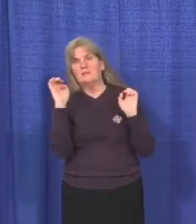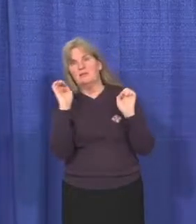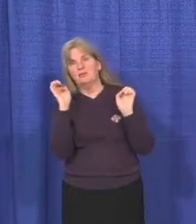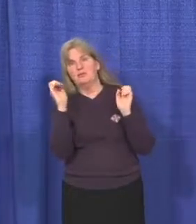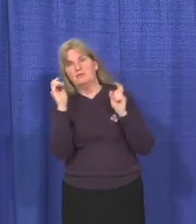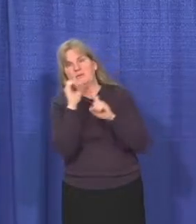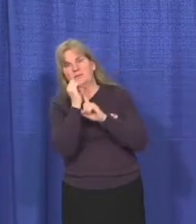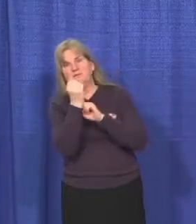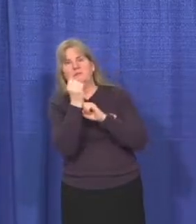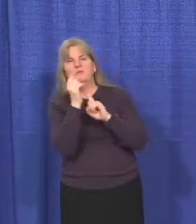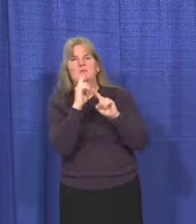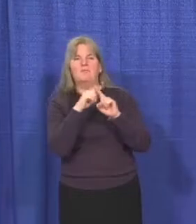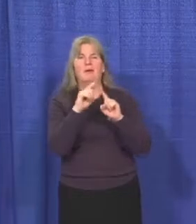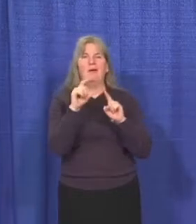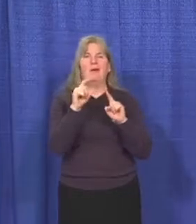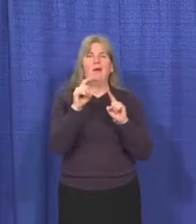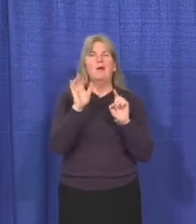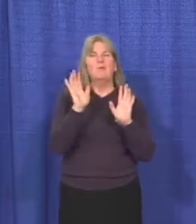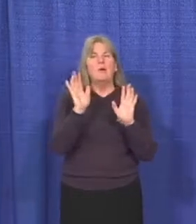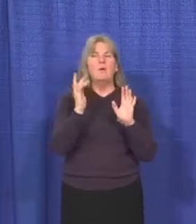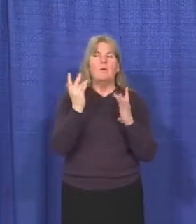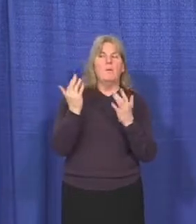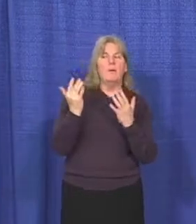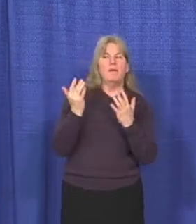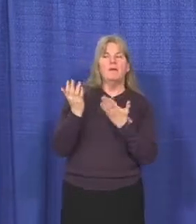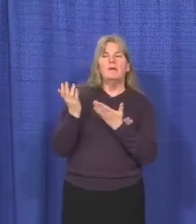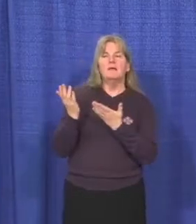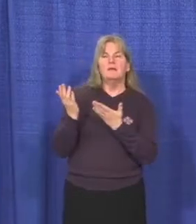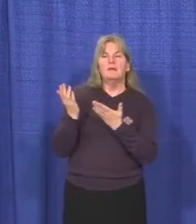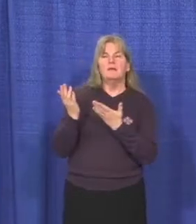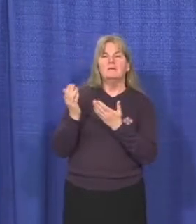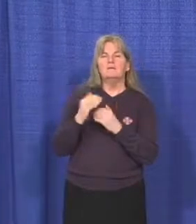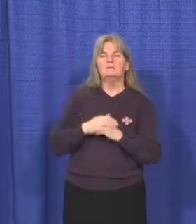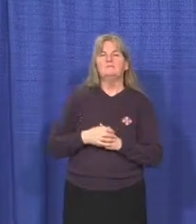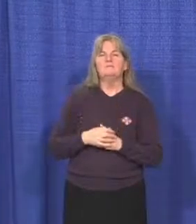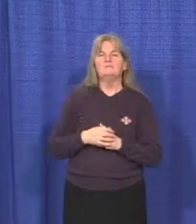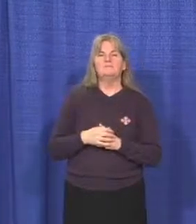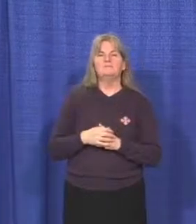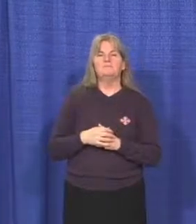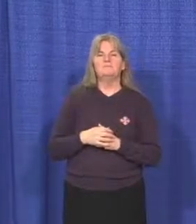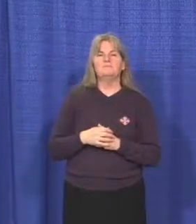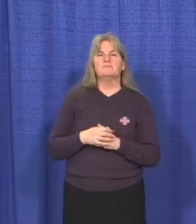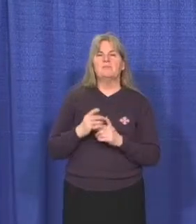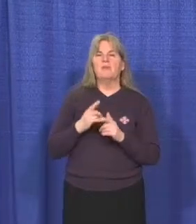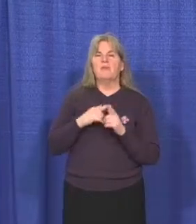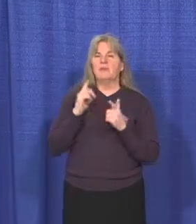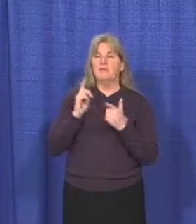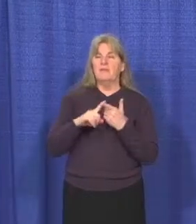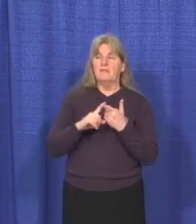Otherwise, we await and will